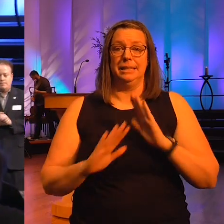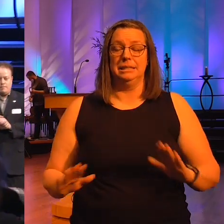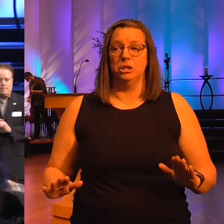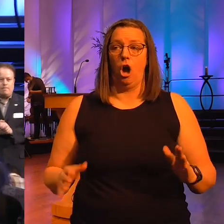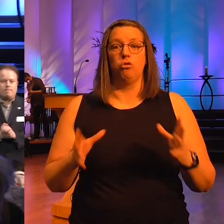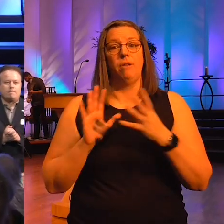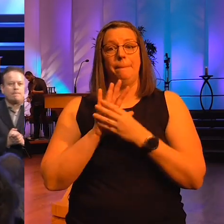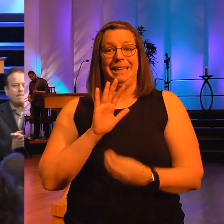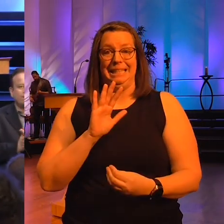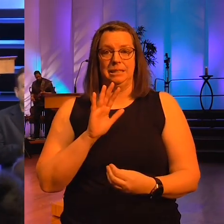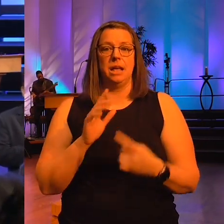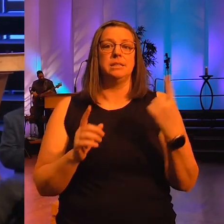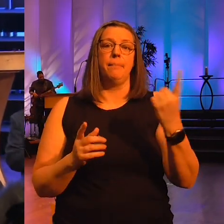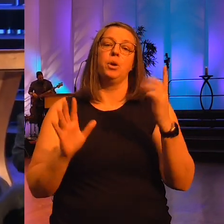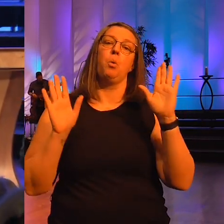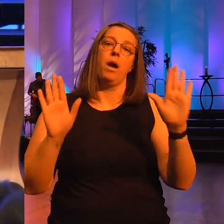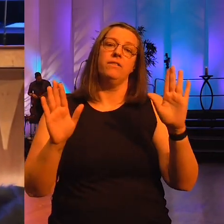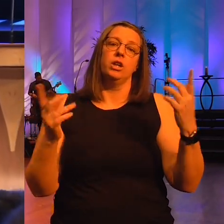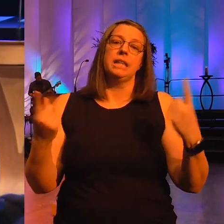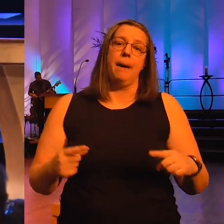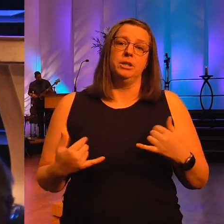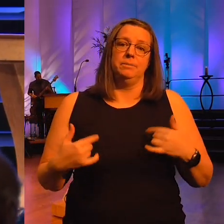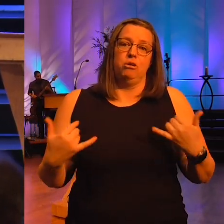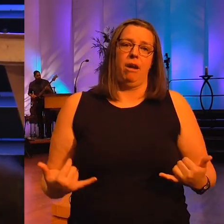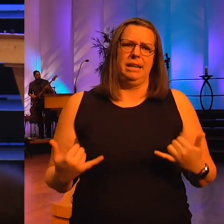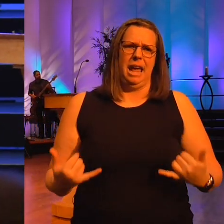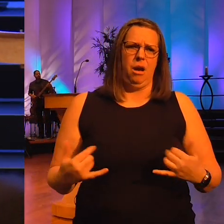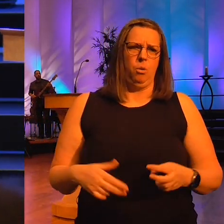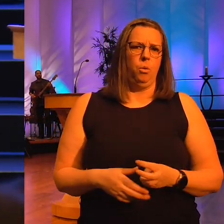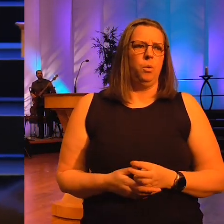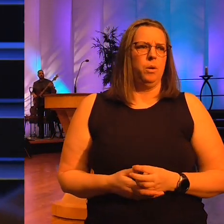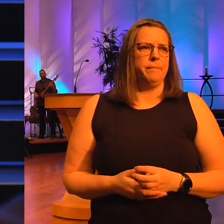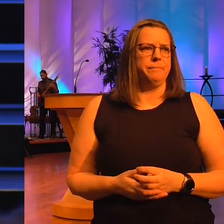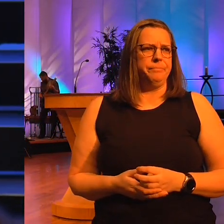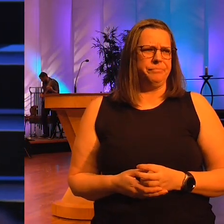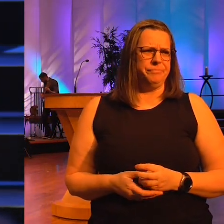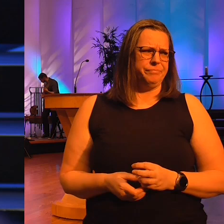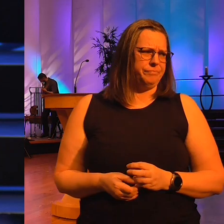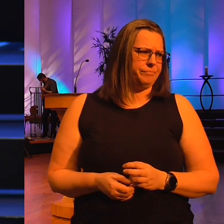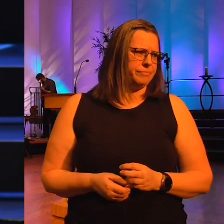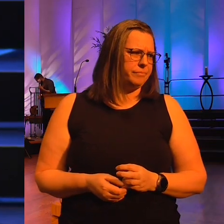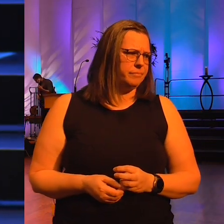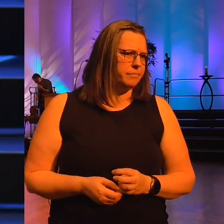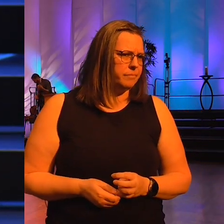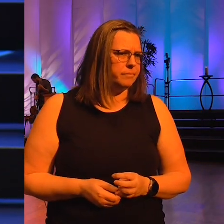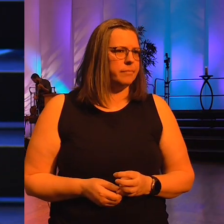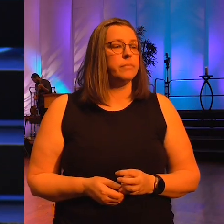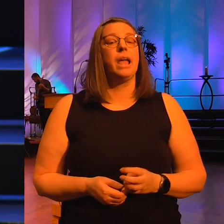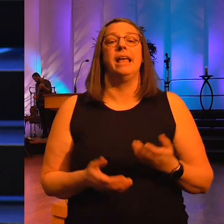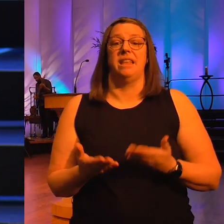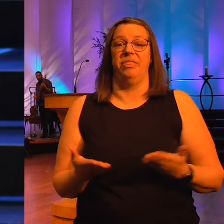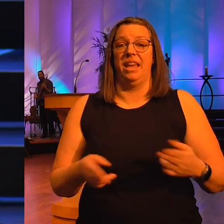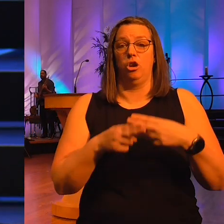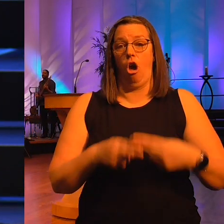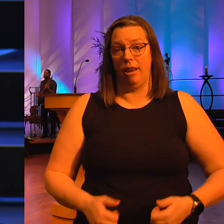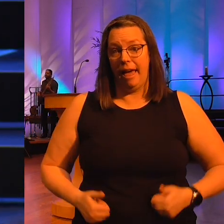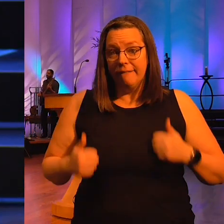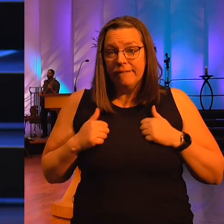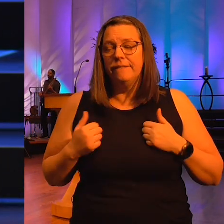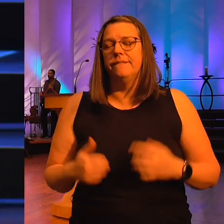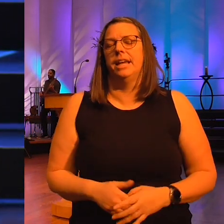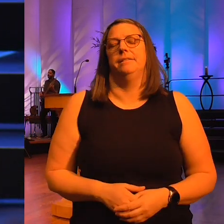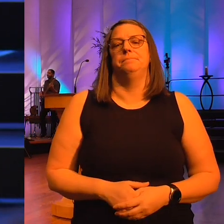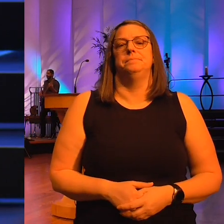wonderful is happening to me right now it is this thing called life life life is in my